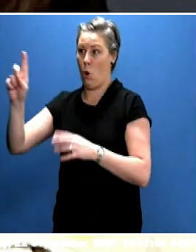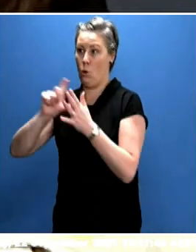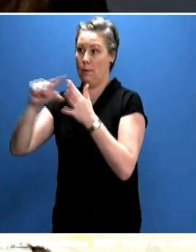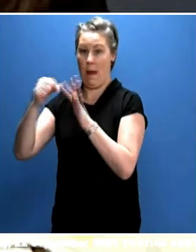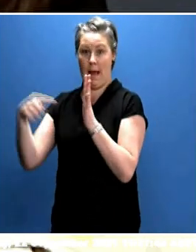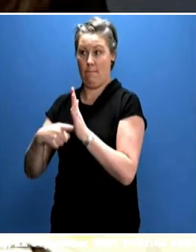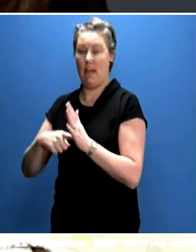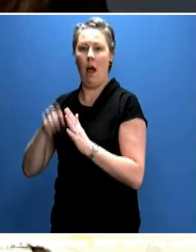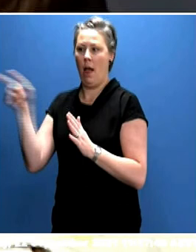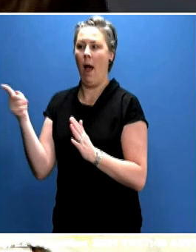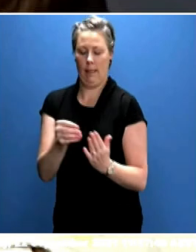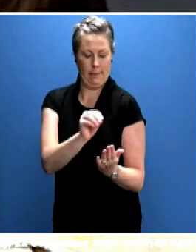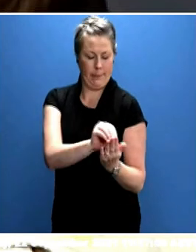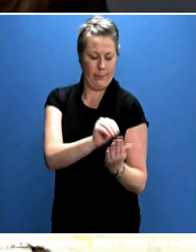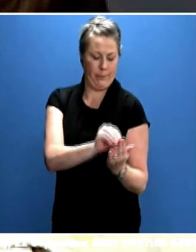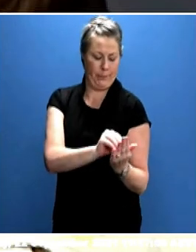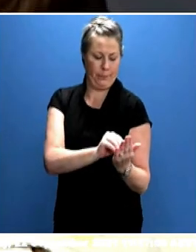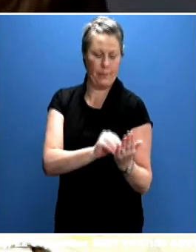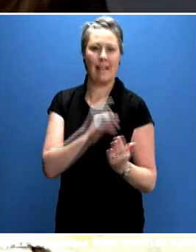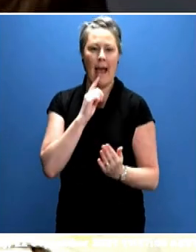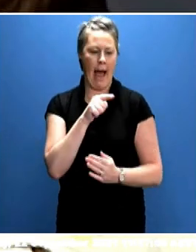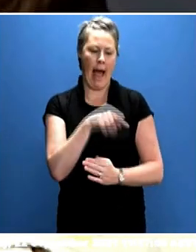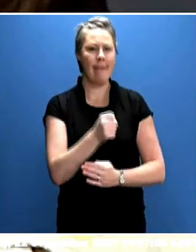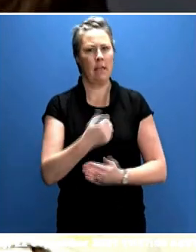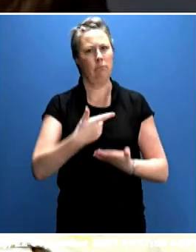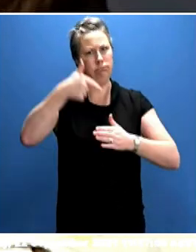say the following, that the client had extensive medical problems,